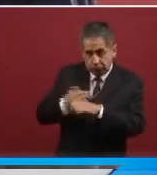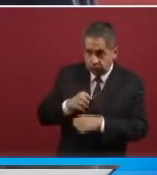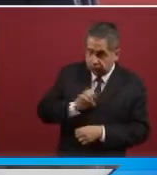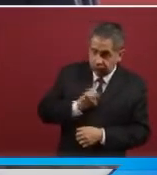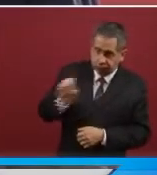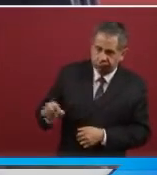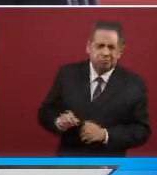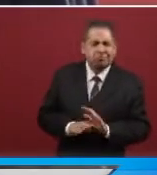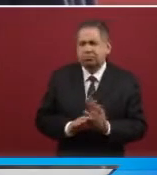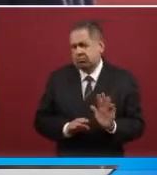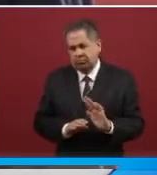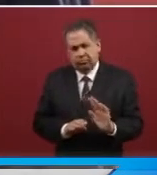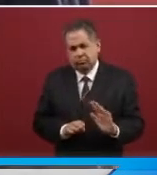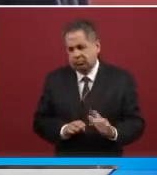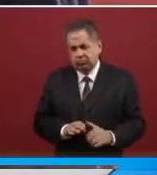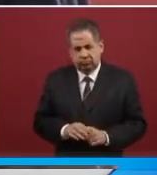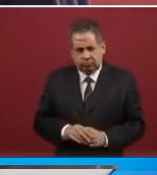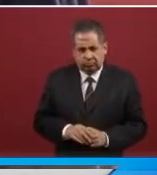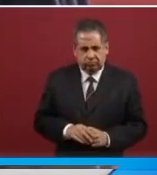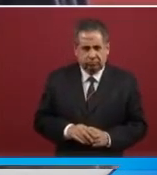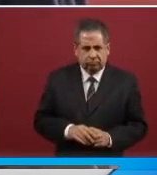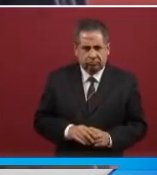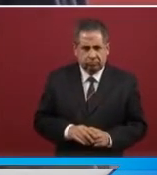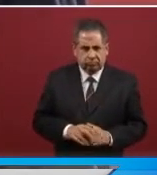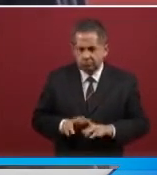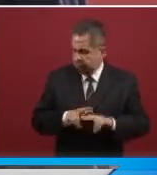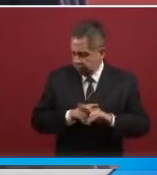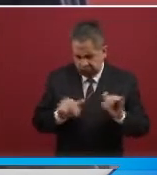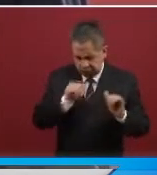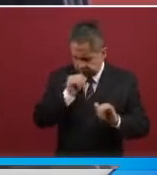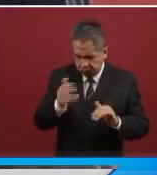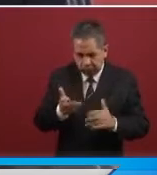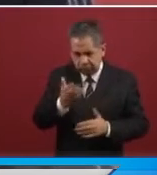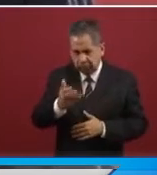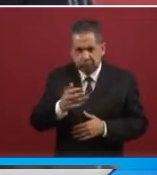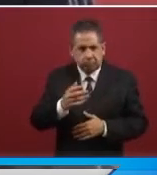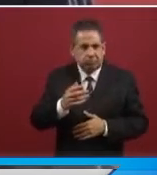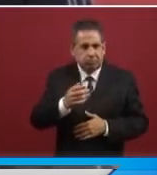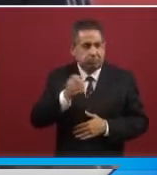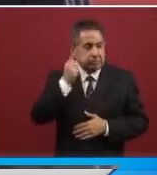There are resources necessary to solve the costs that can be generated by the action plans at the border